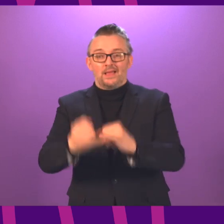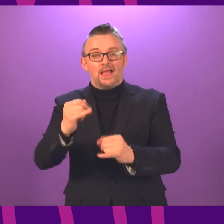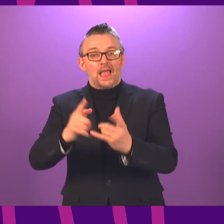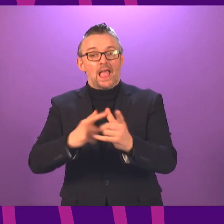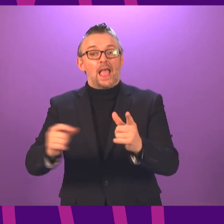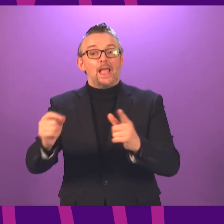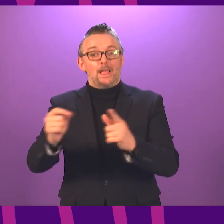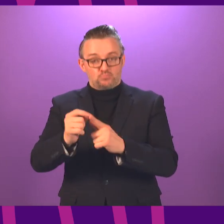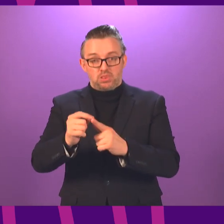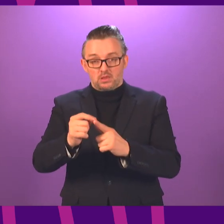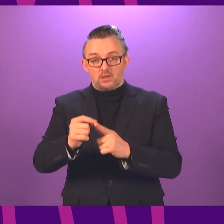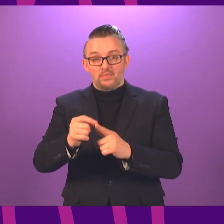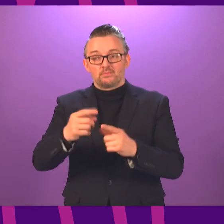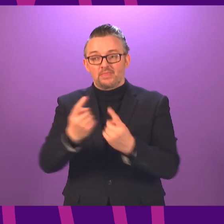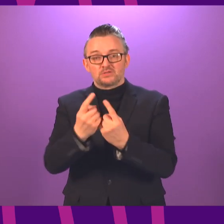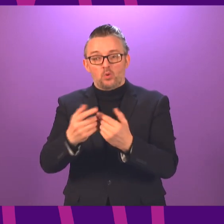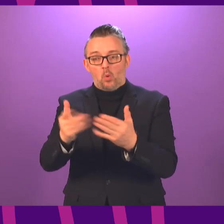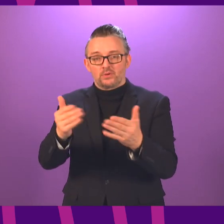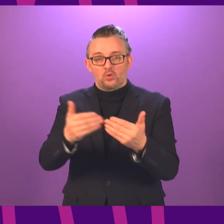will start to substantially reopen, is reasonable.